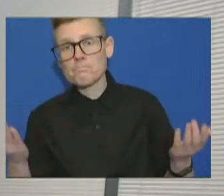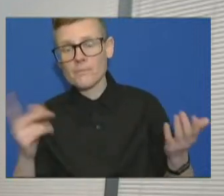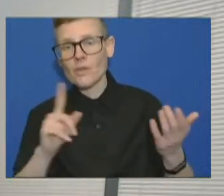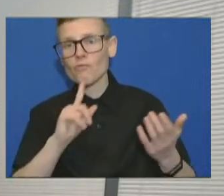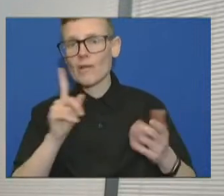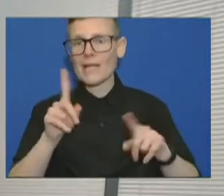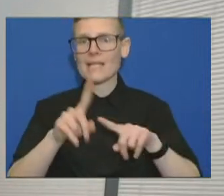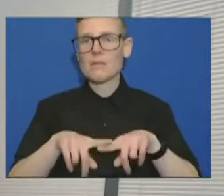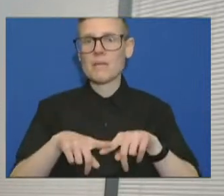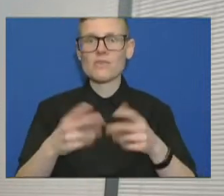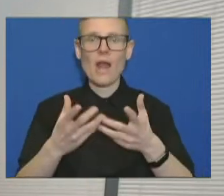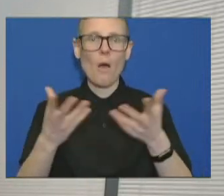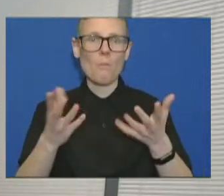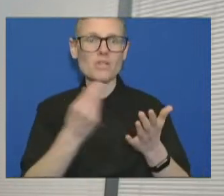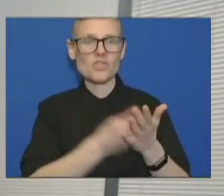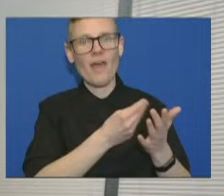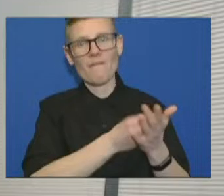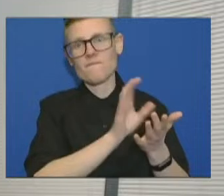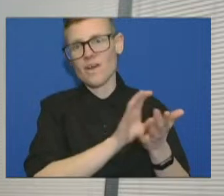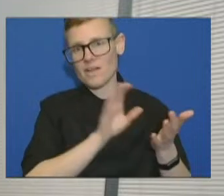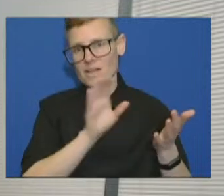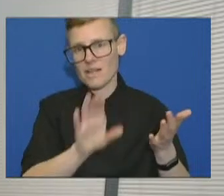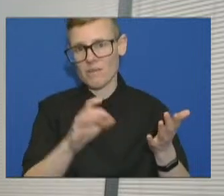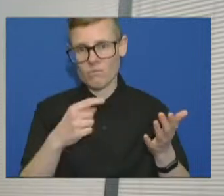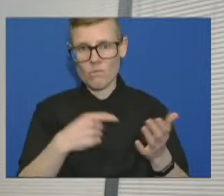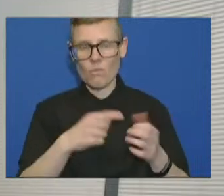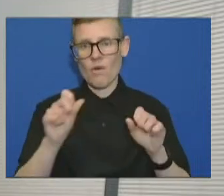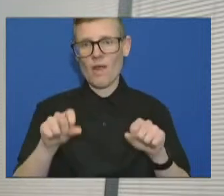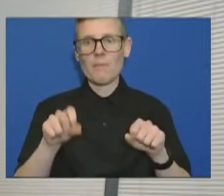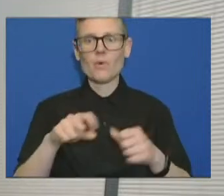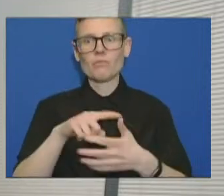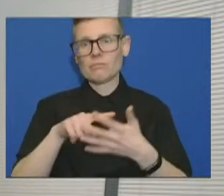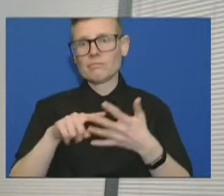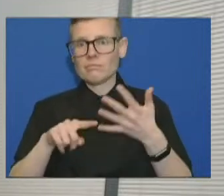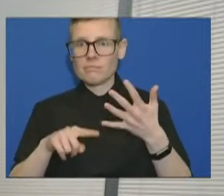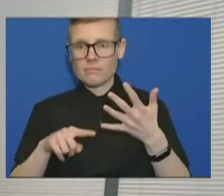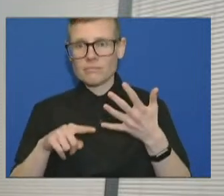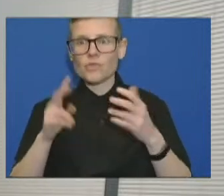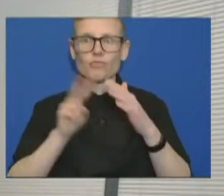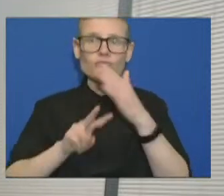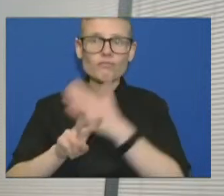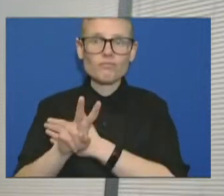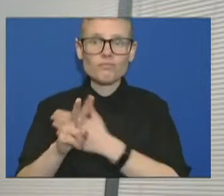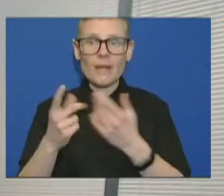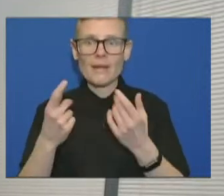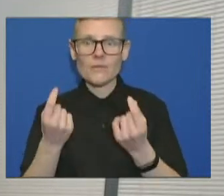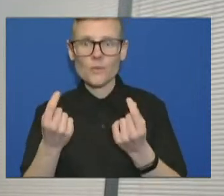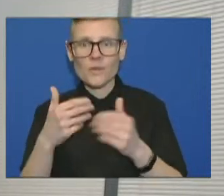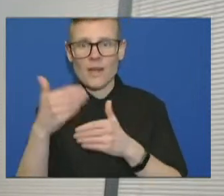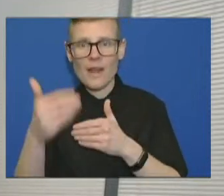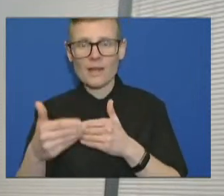everything is on the table, and it really does depend how much